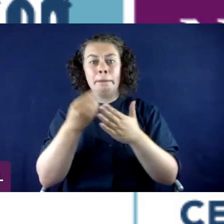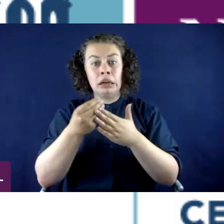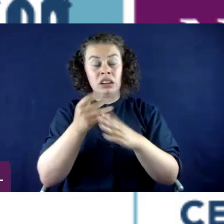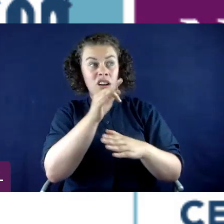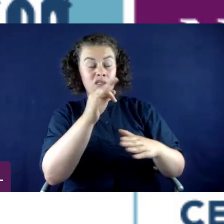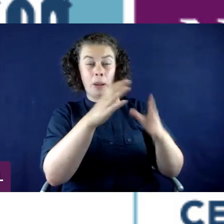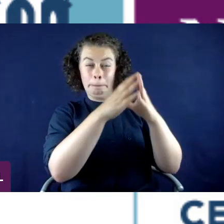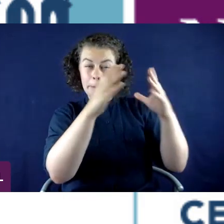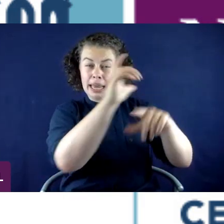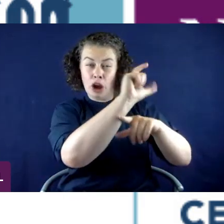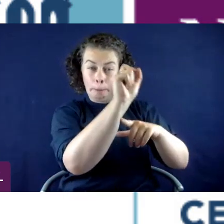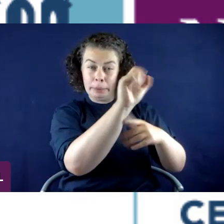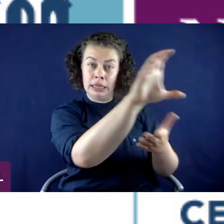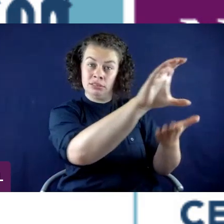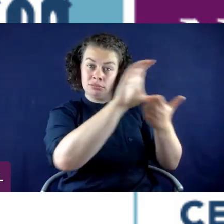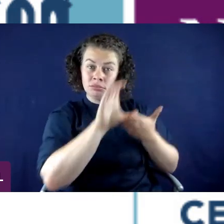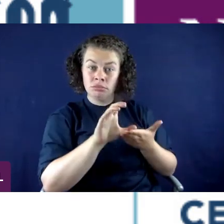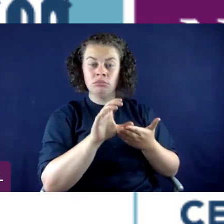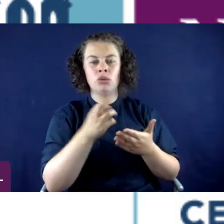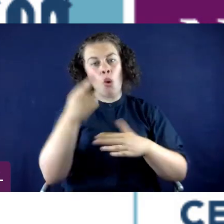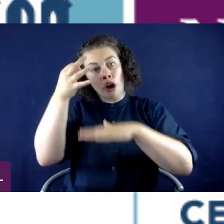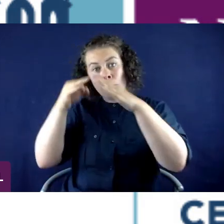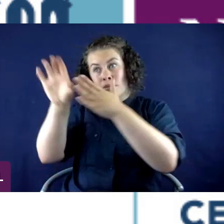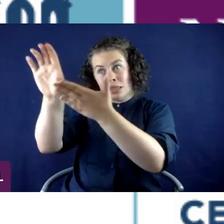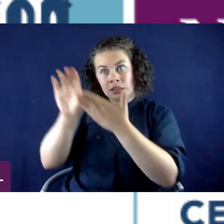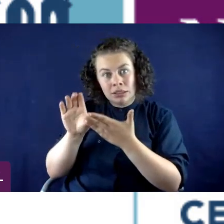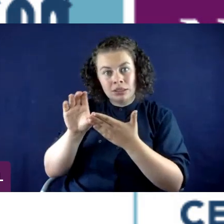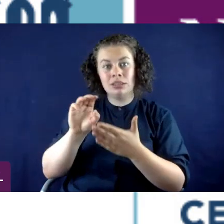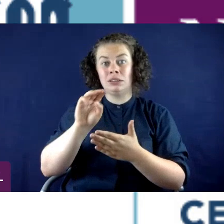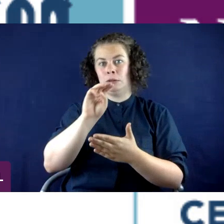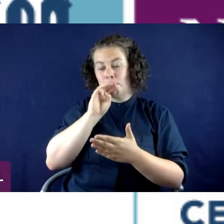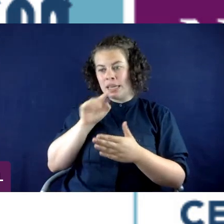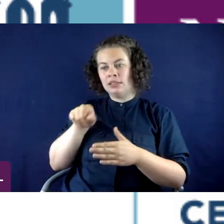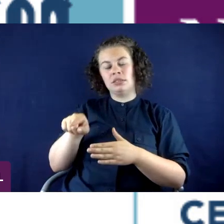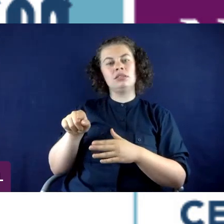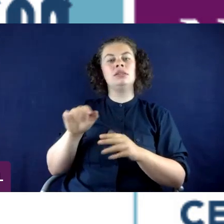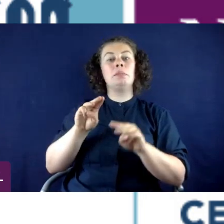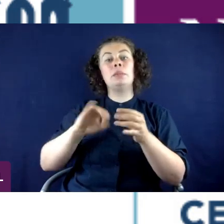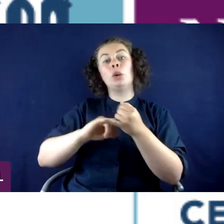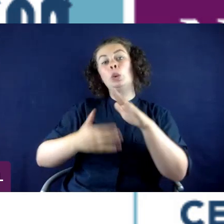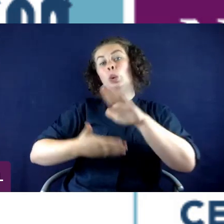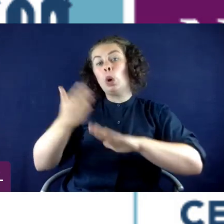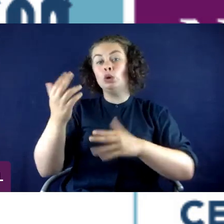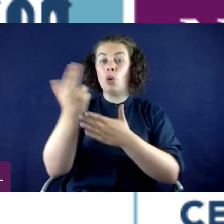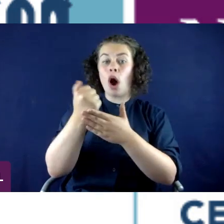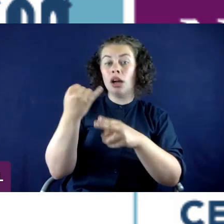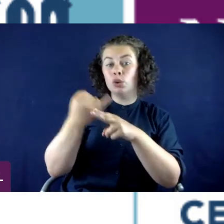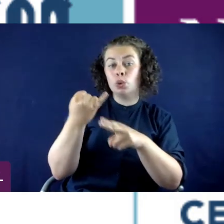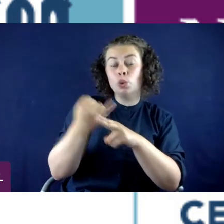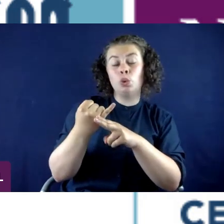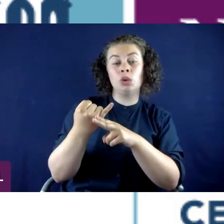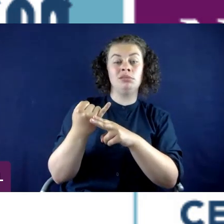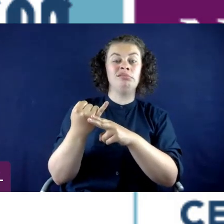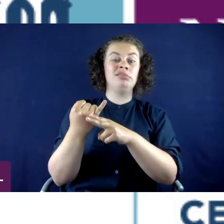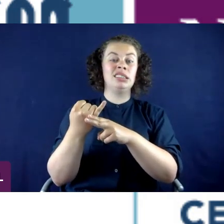world, either through corporate sponsorship or through collaboration where we can make sure that the people who are attending our design